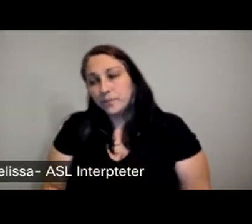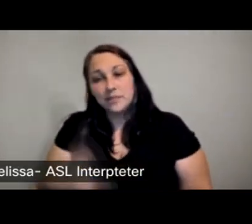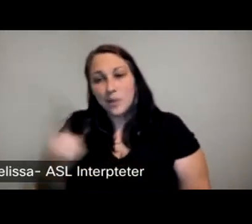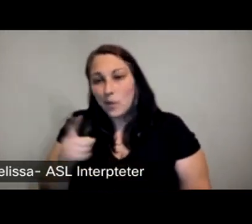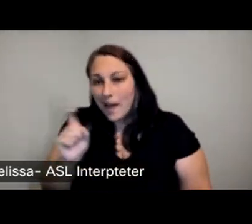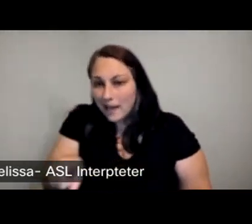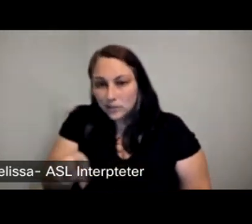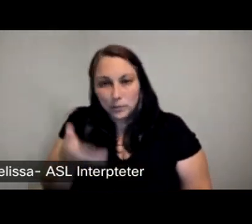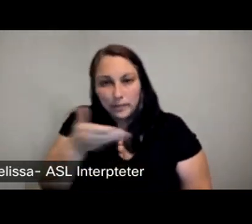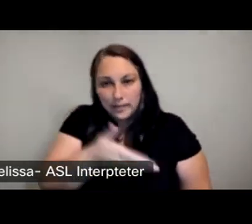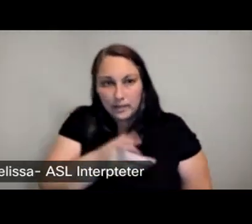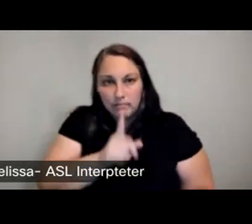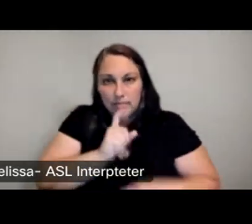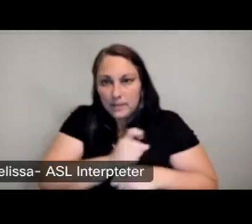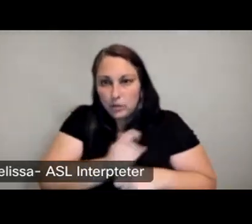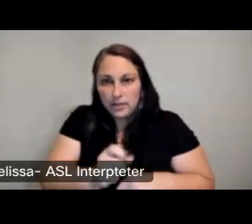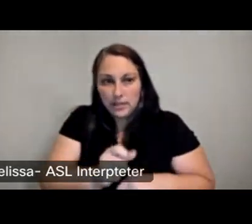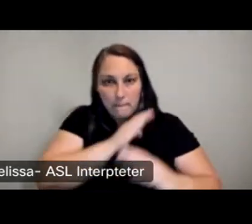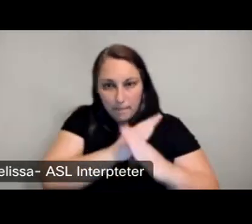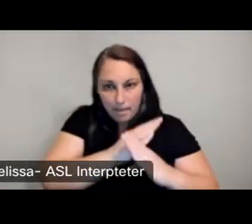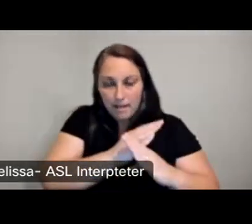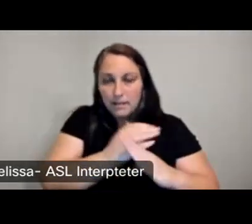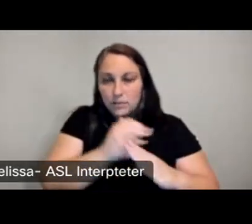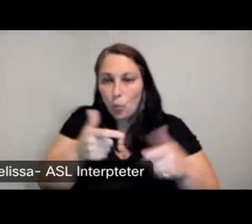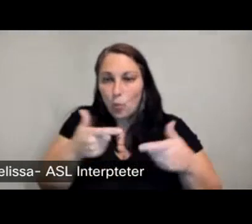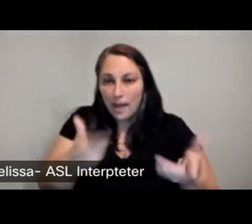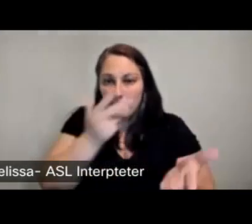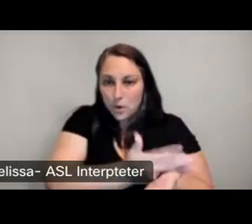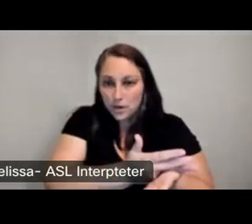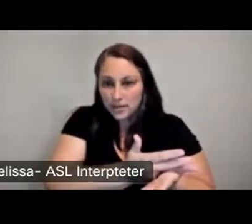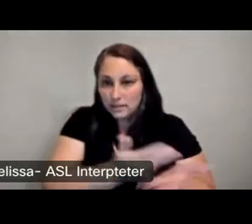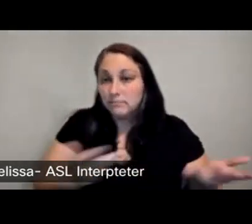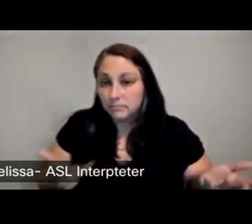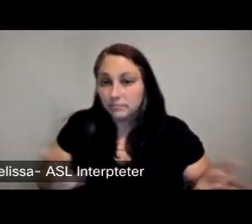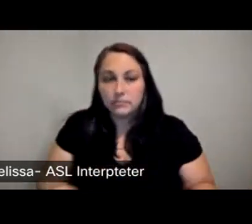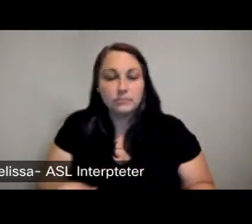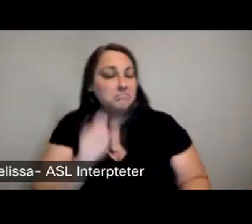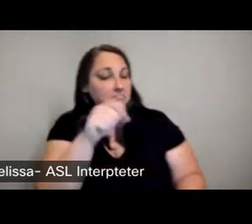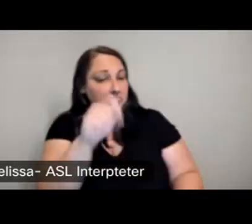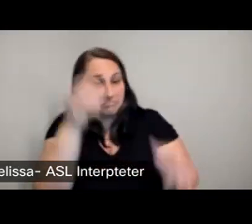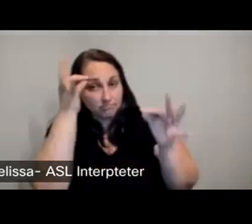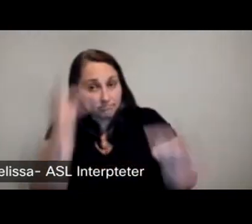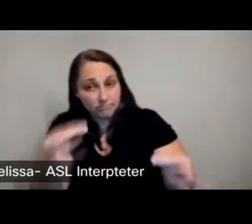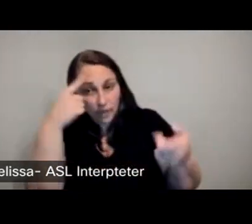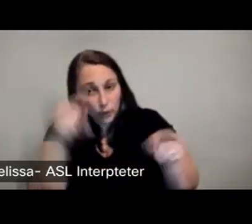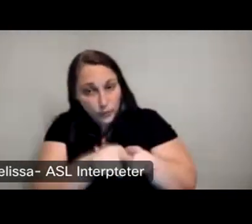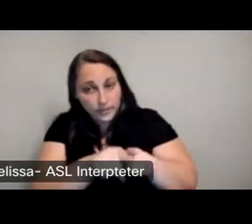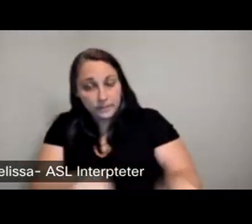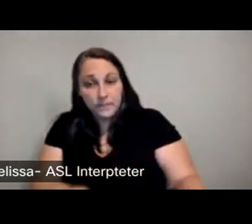there to literally not let people bark absolutely absolutely some people you know we move uh change